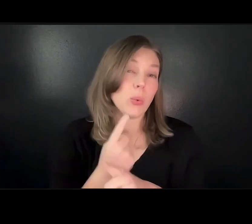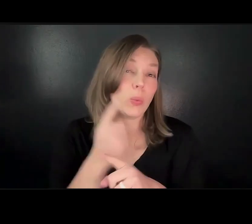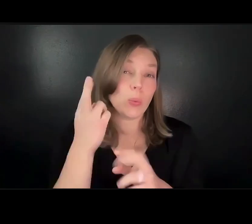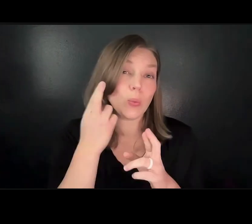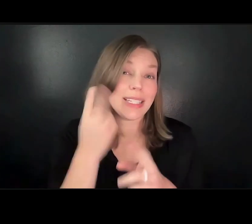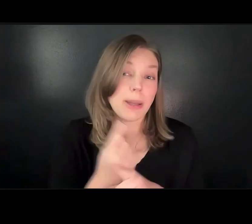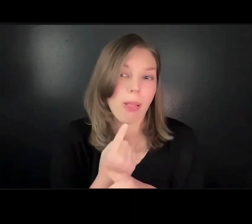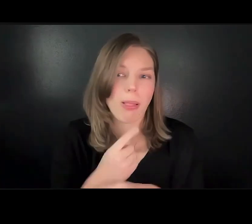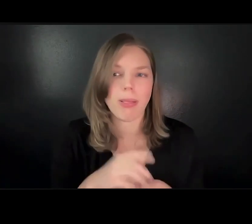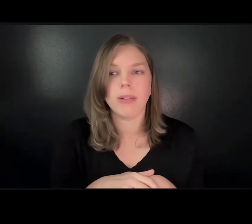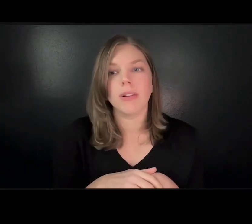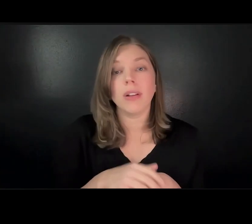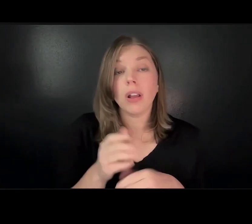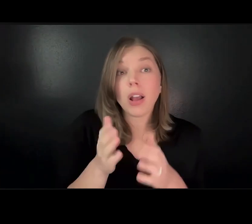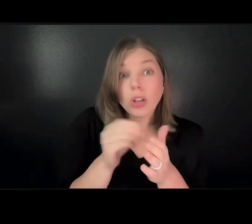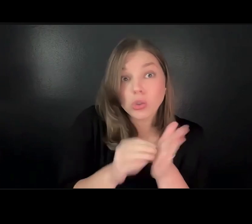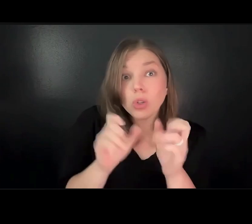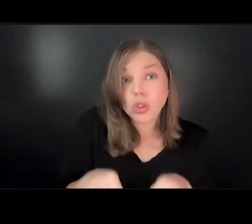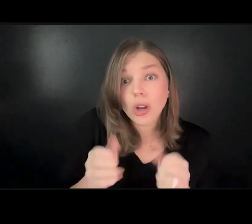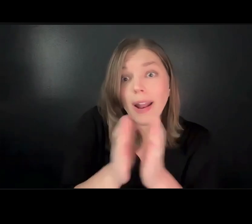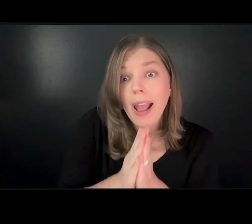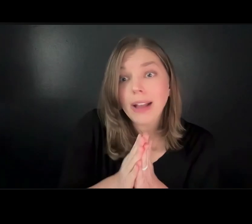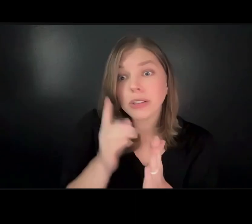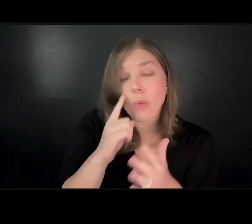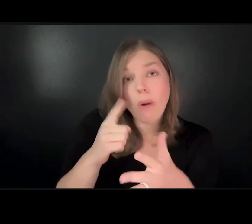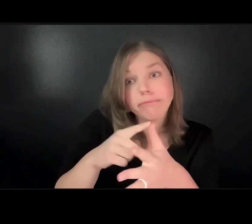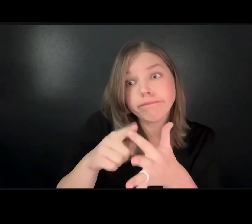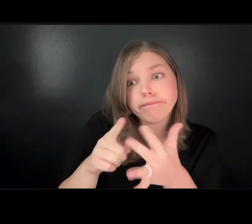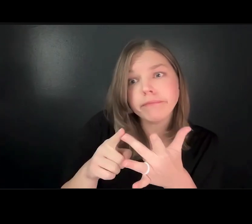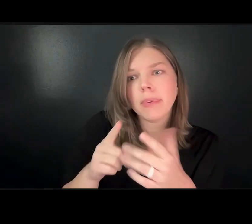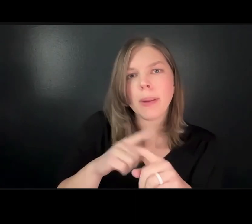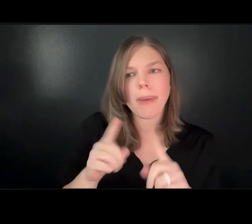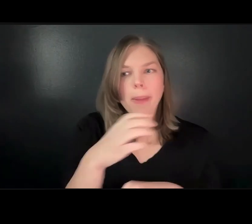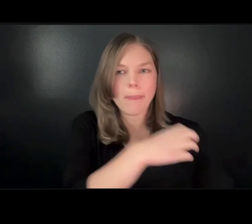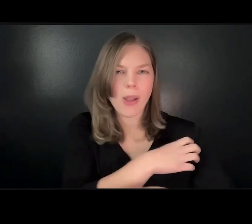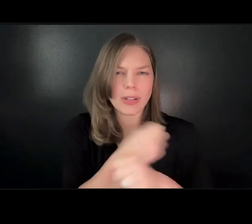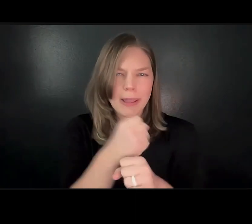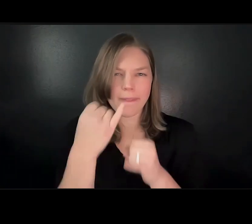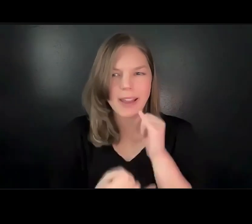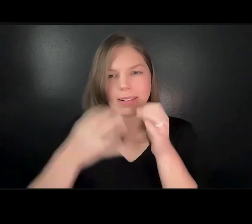they'll decide on what accommodations are reasonable. And they take that power away from the student